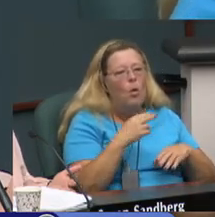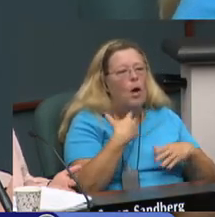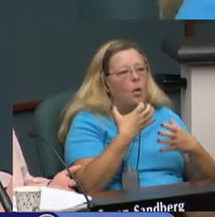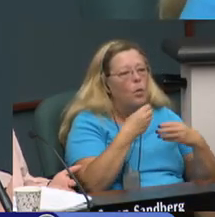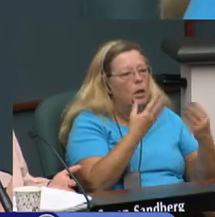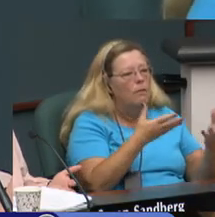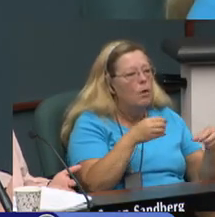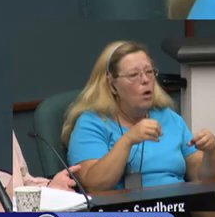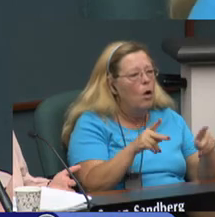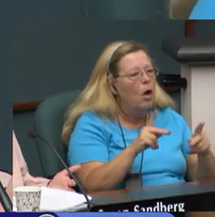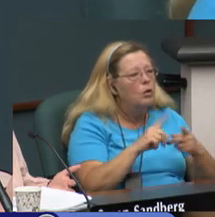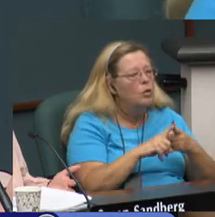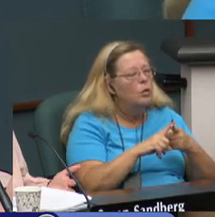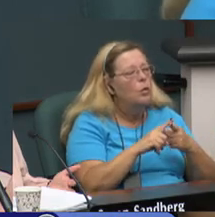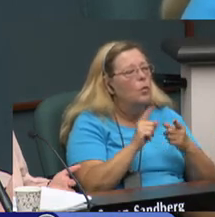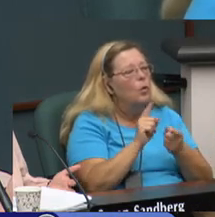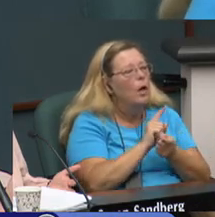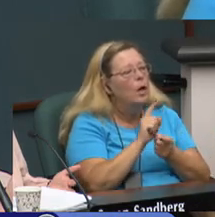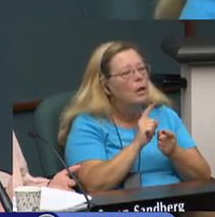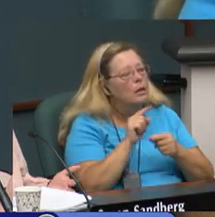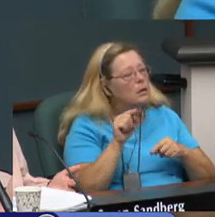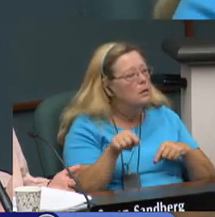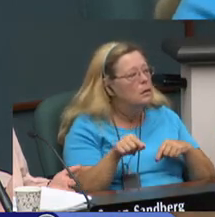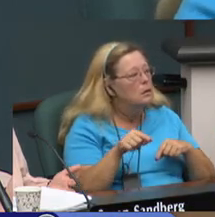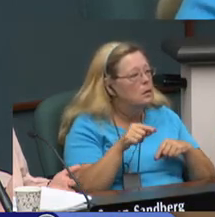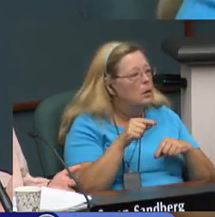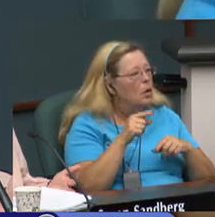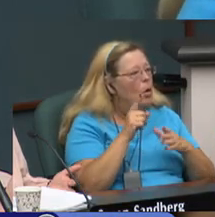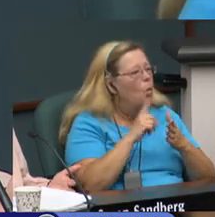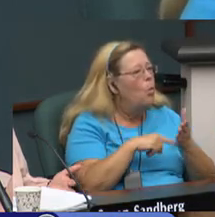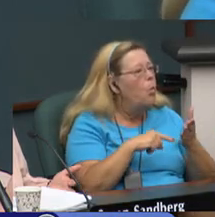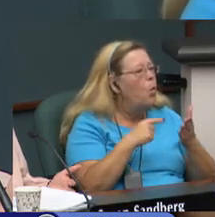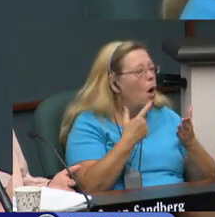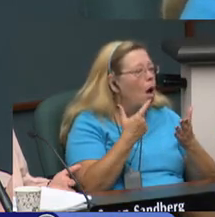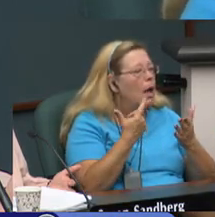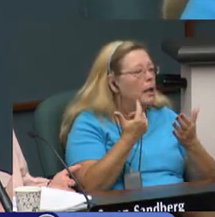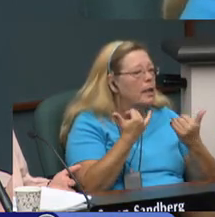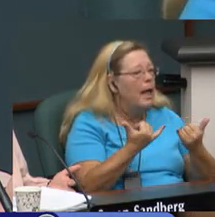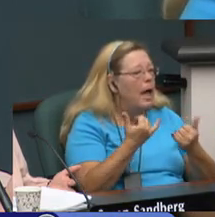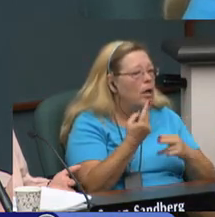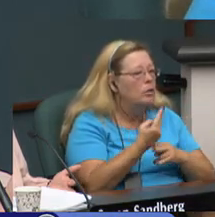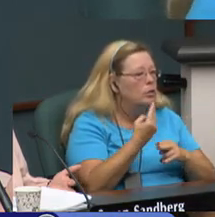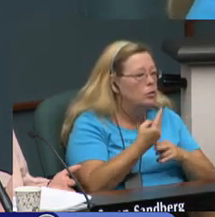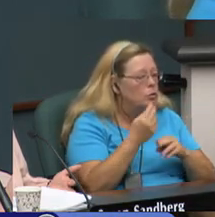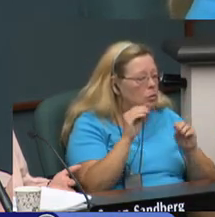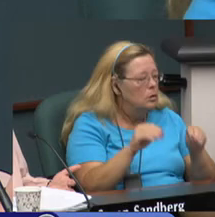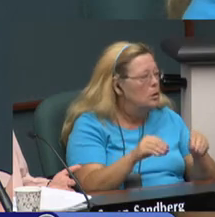opportunity to address what mechanisms are currently in place well I believe if